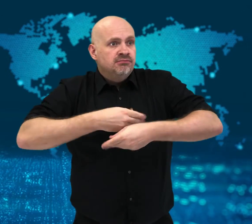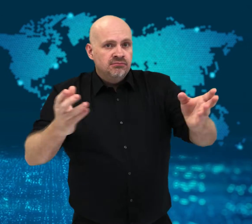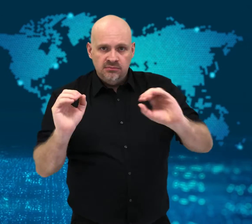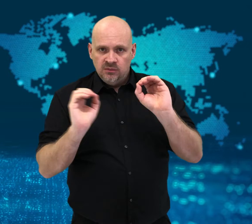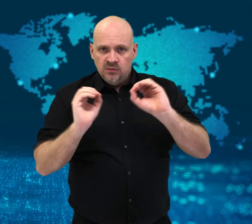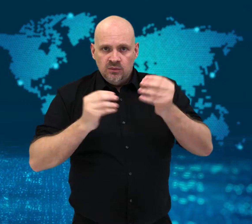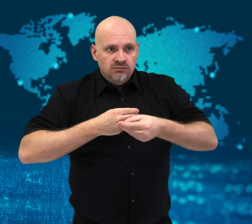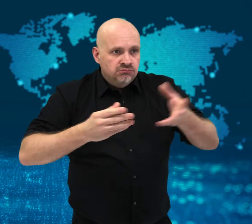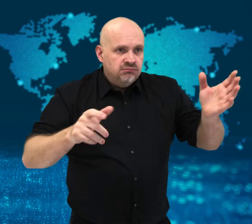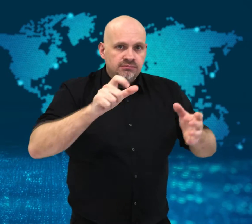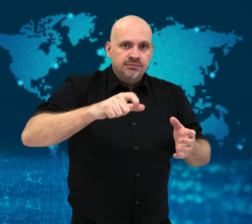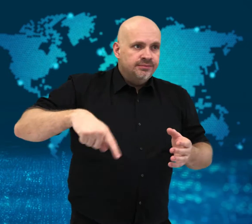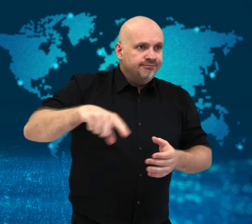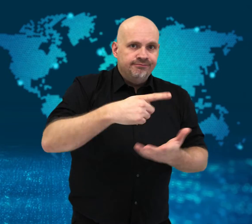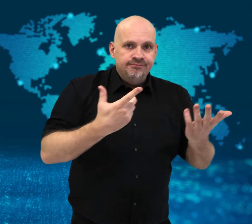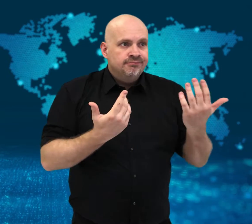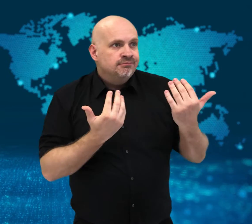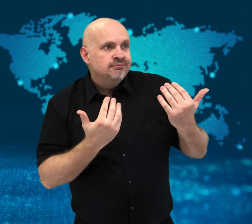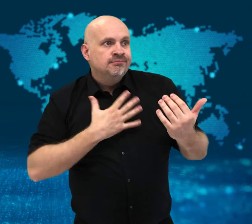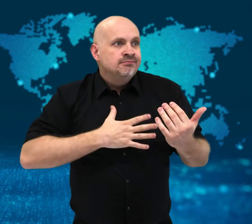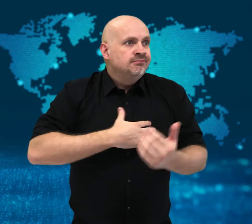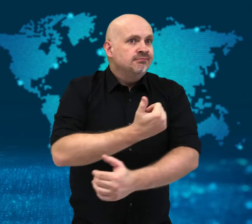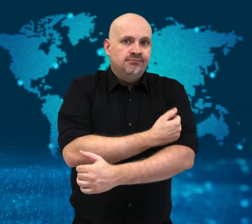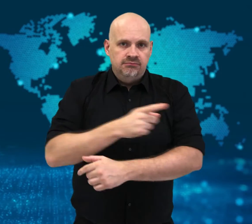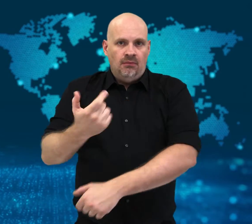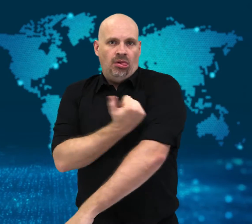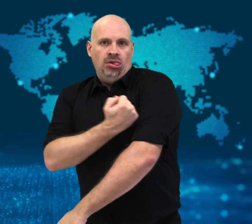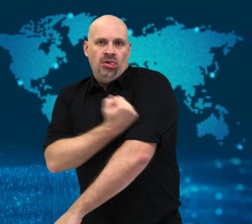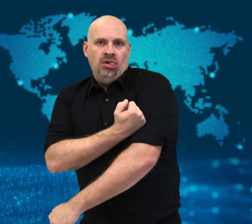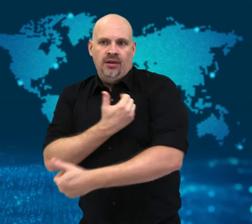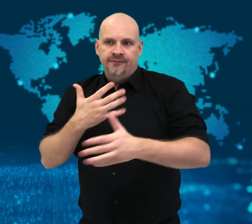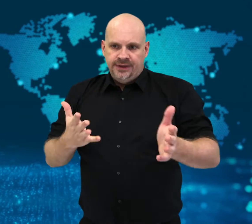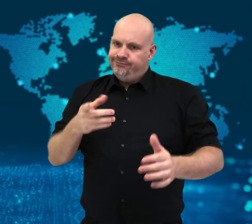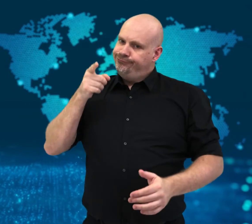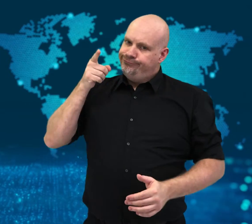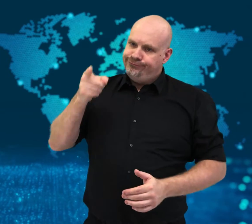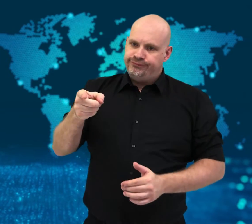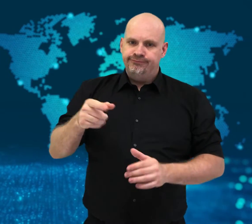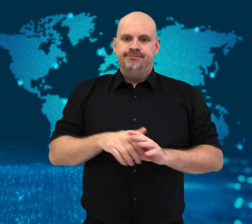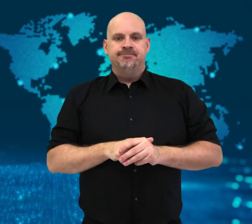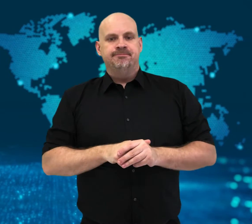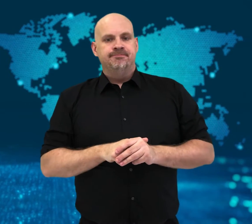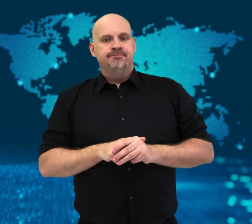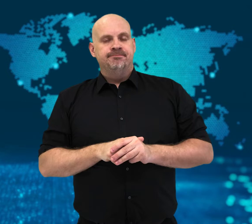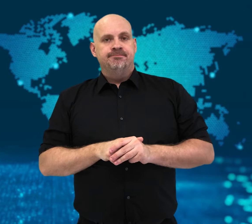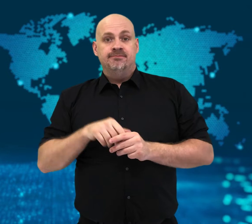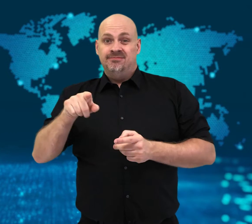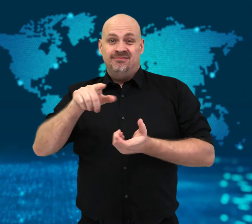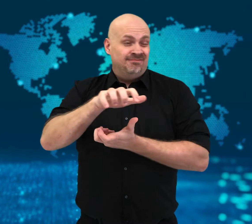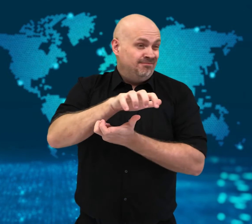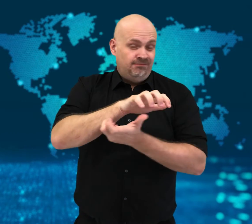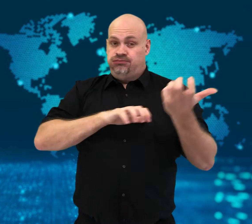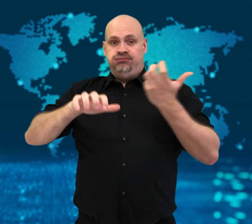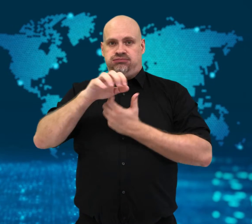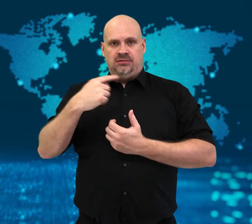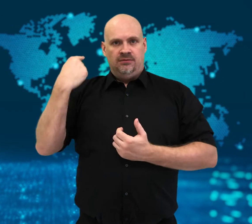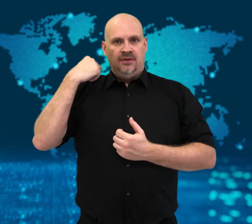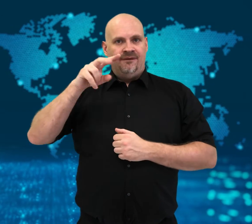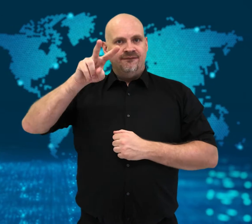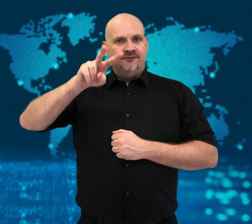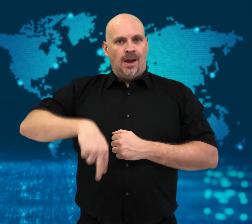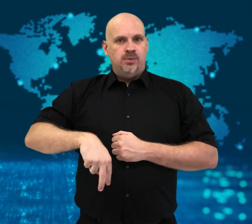After the scandal became public in February, 2021,